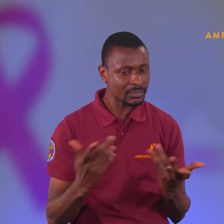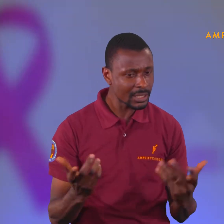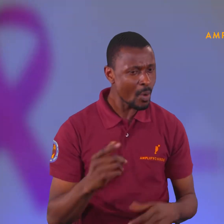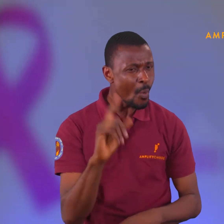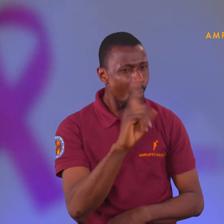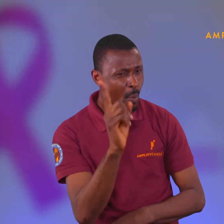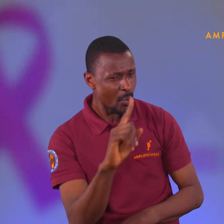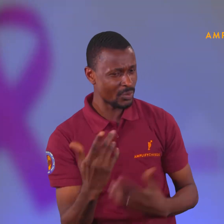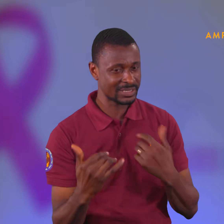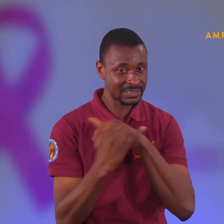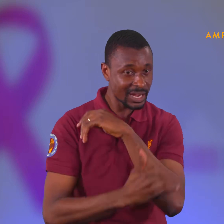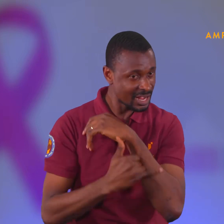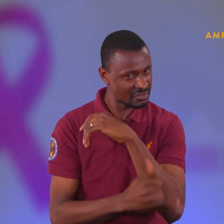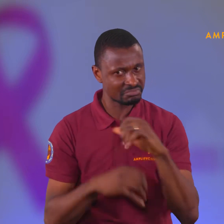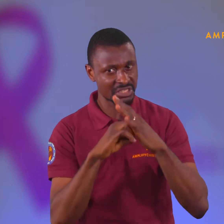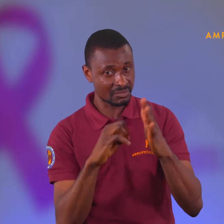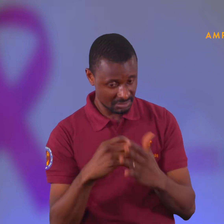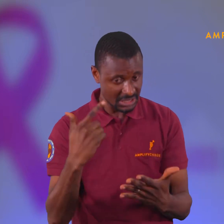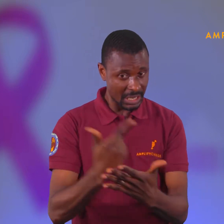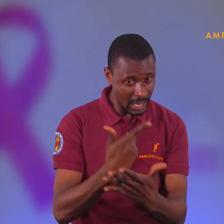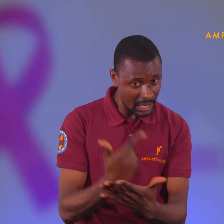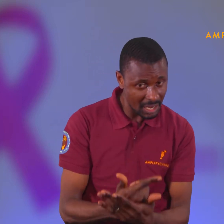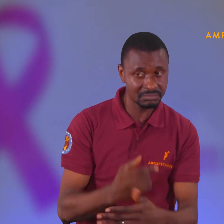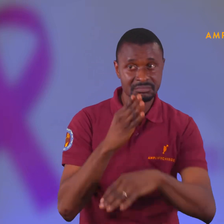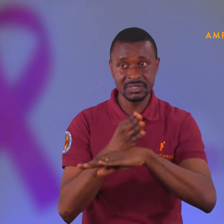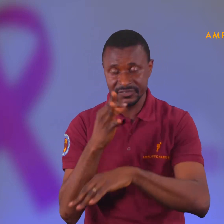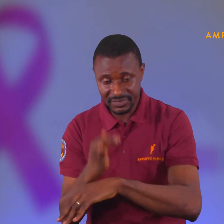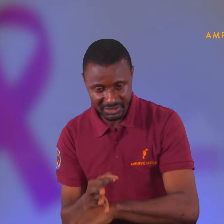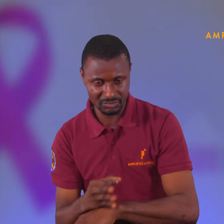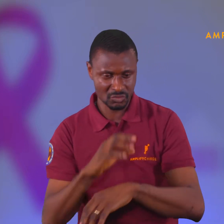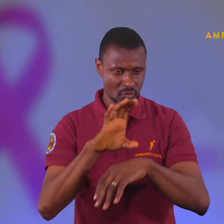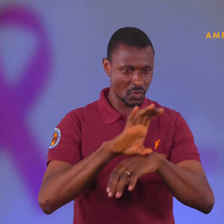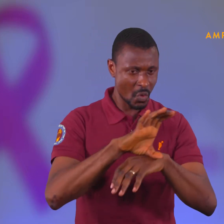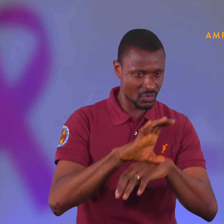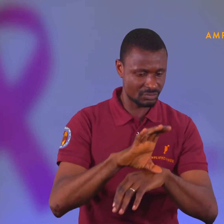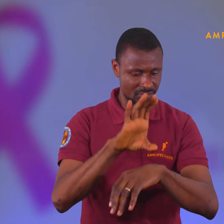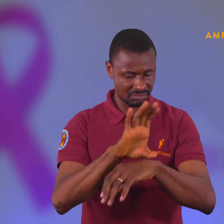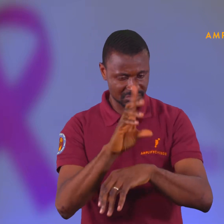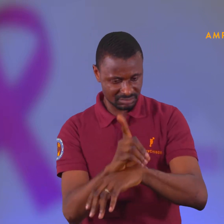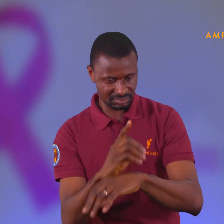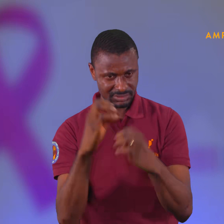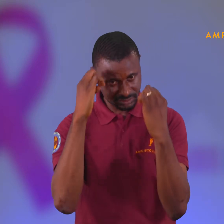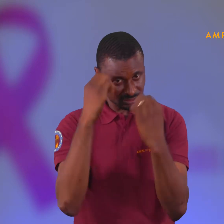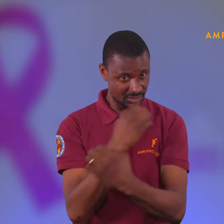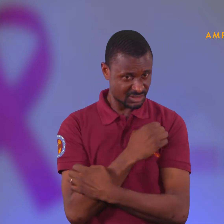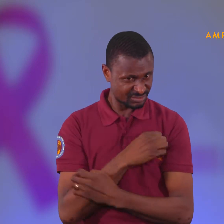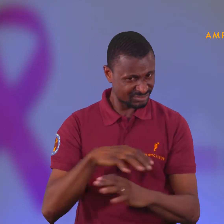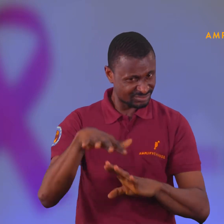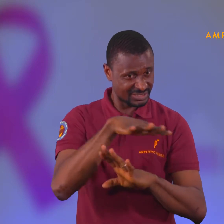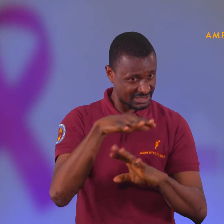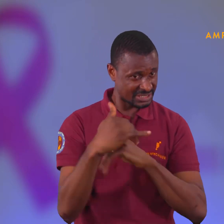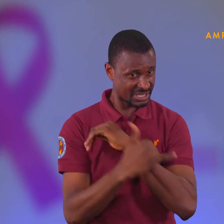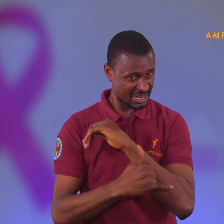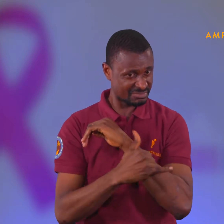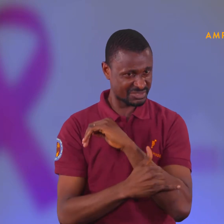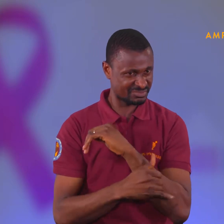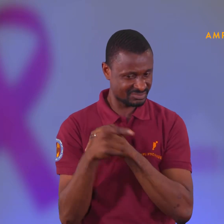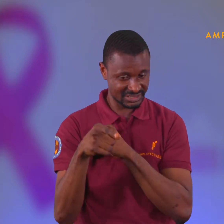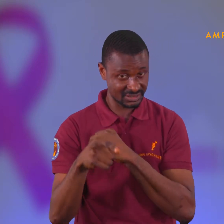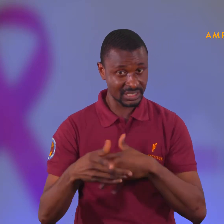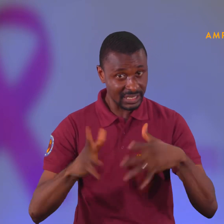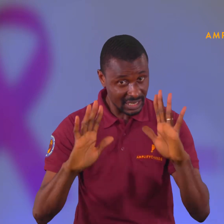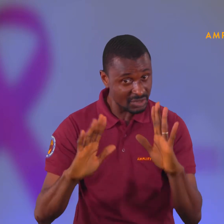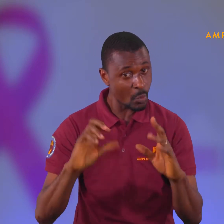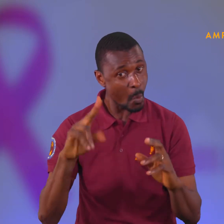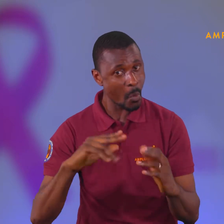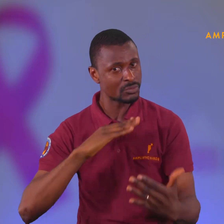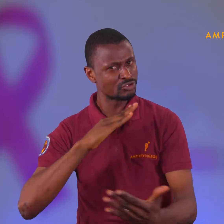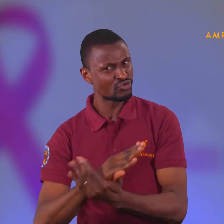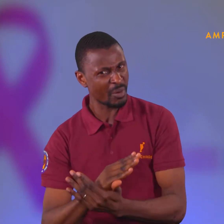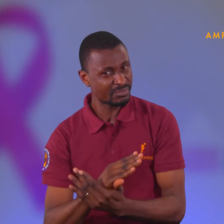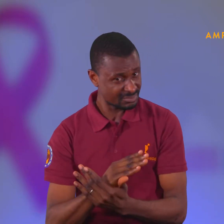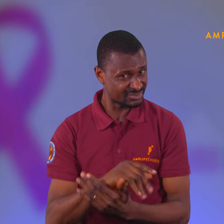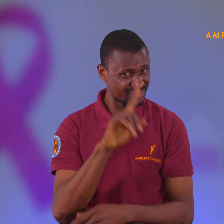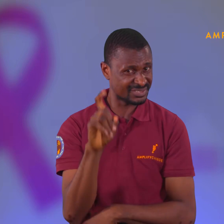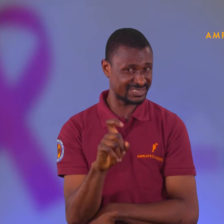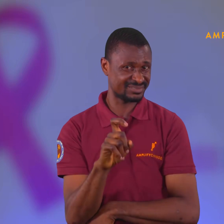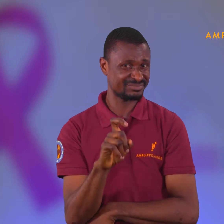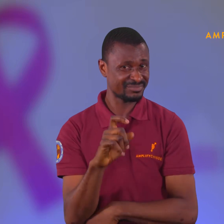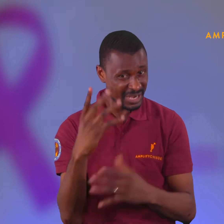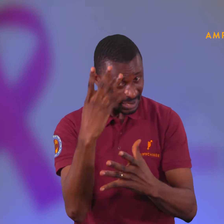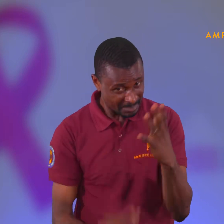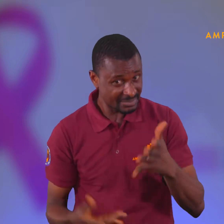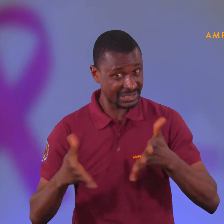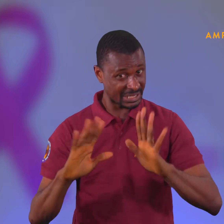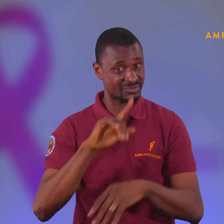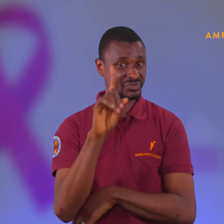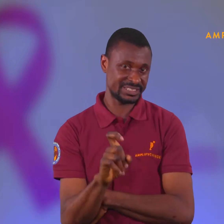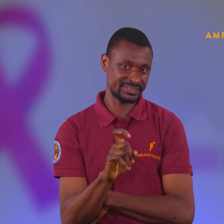So, do other countries in West Africa permit abortion? For example, Burkina Faso, Cameroon, Chad, Egypt?